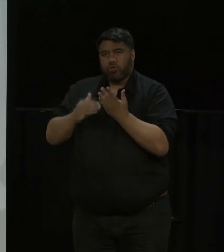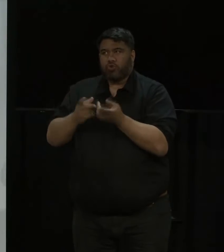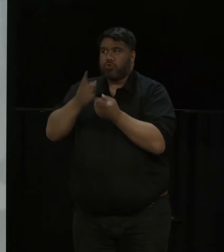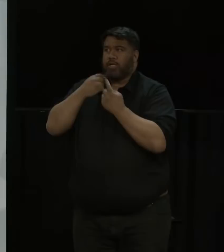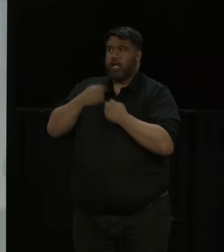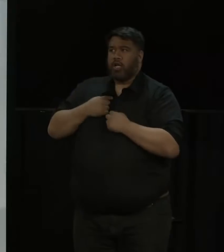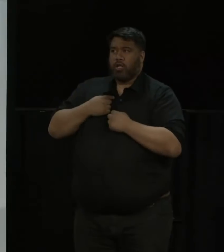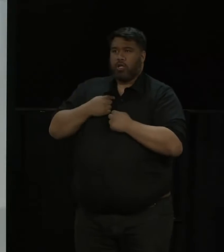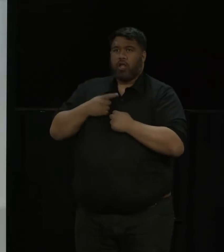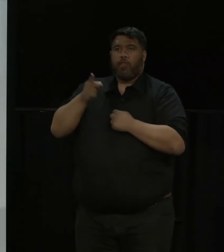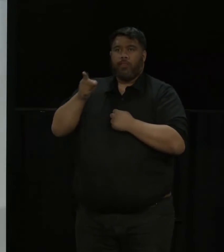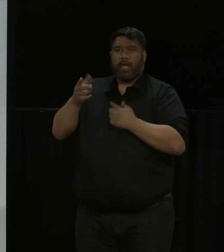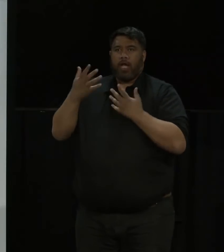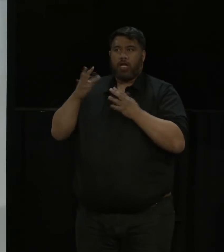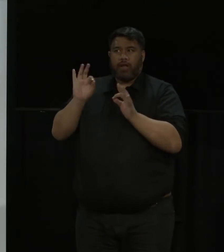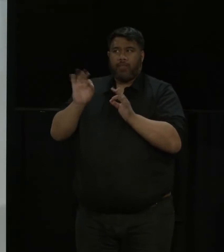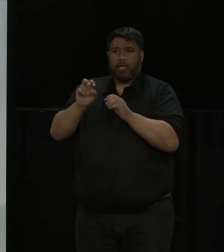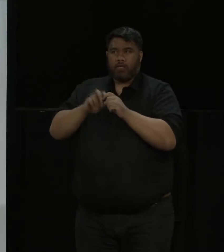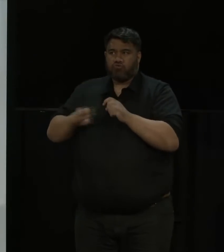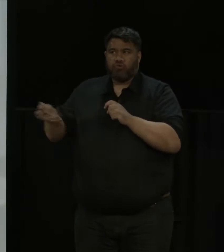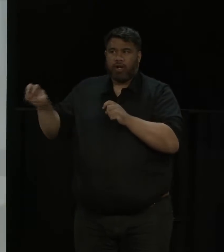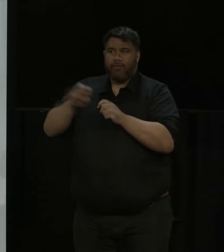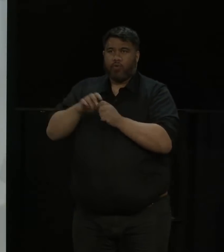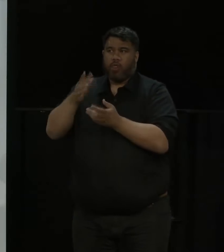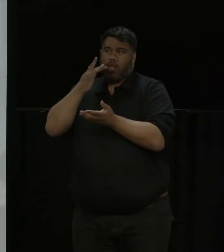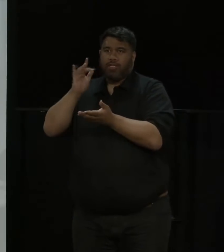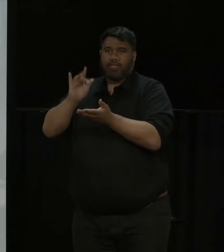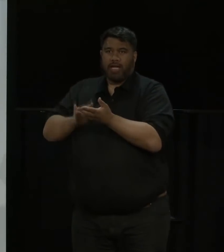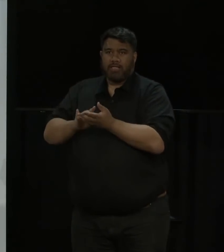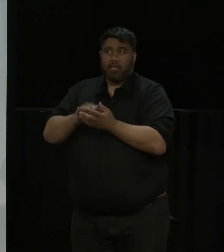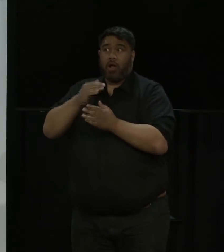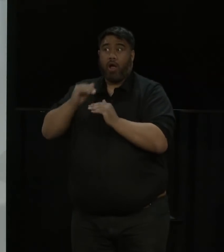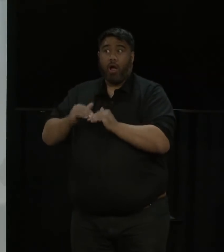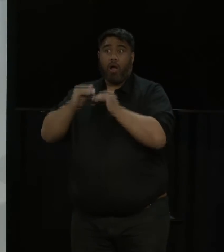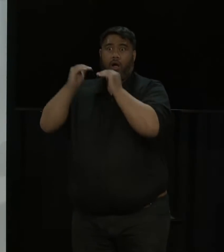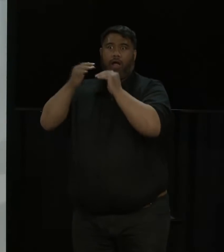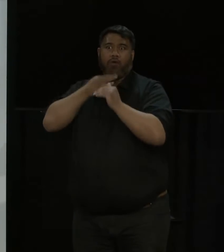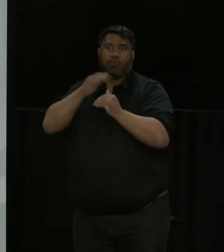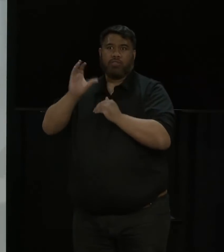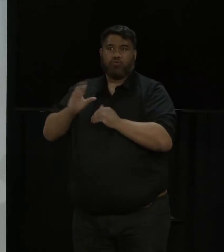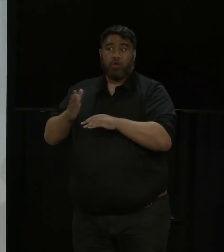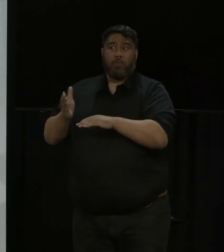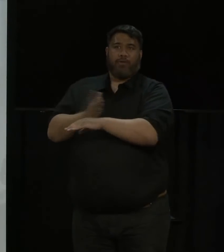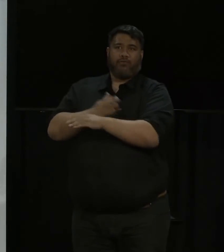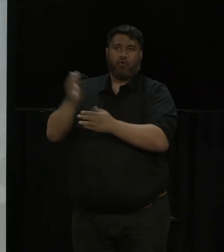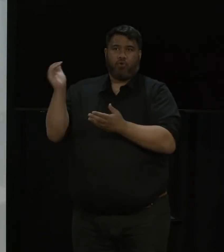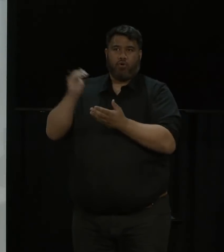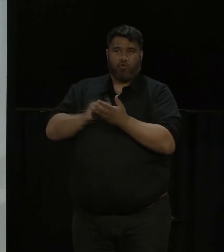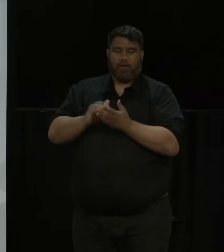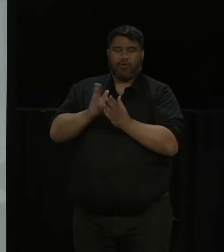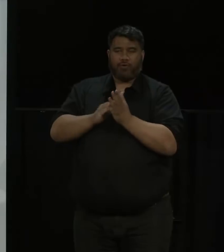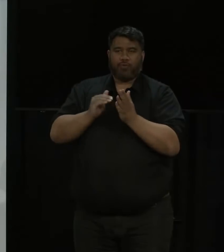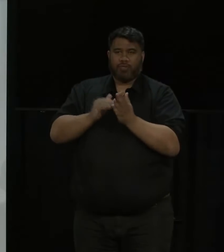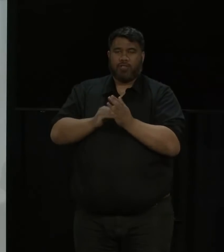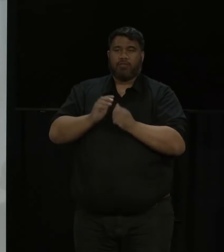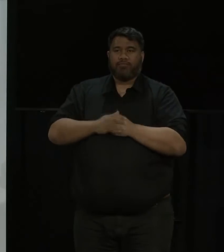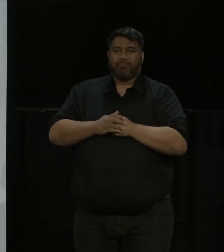being fully vaccinated, a passenger declaration about their recent travel history including that they have not been in a very high risk